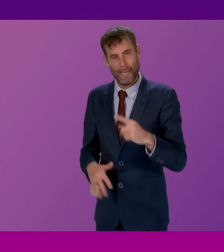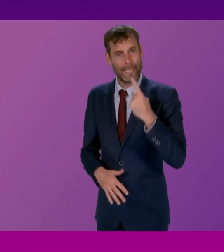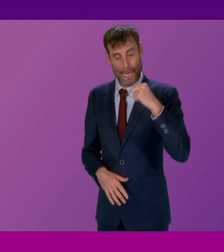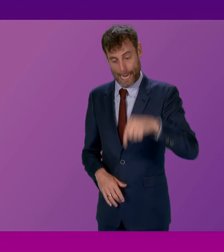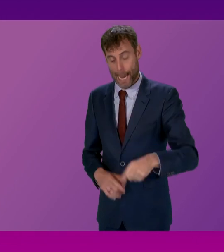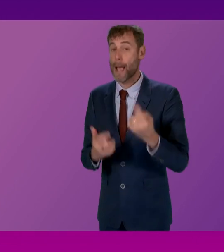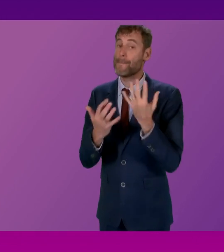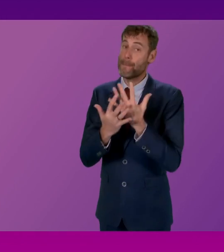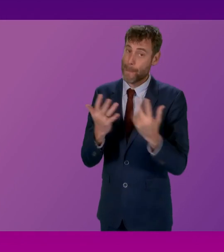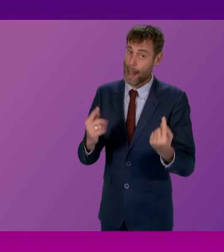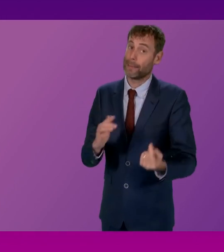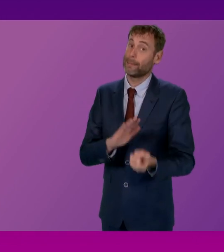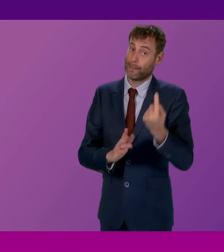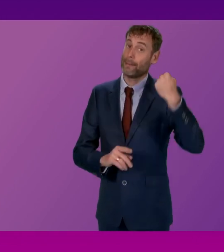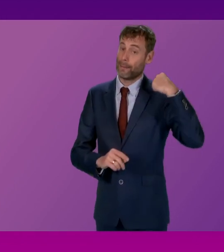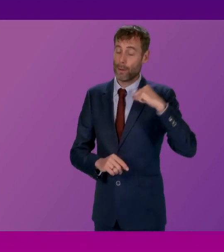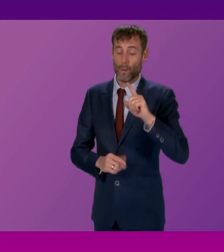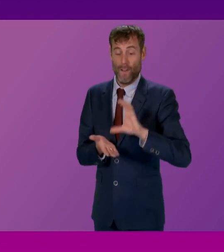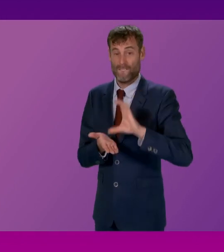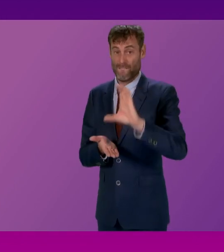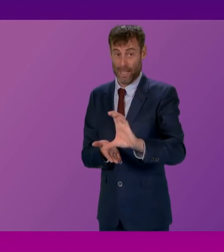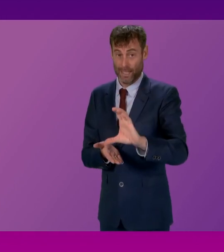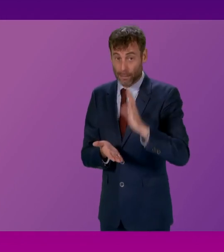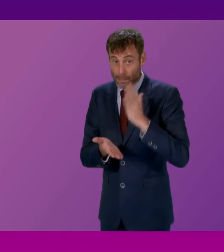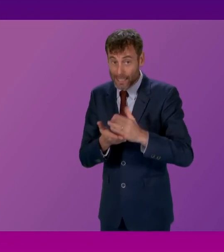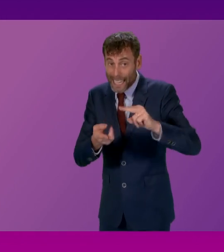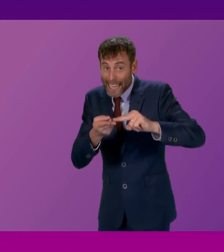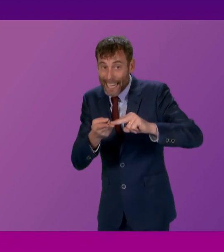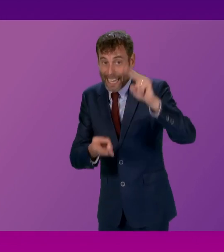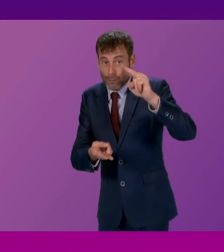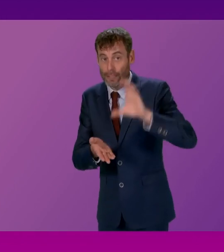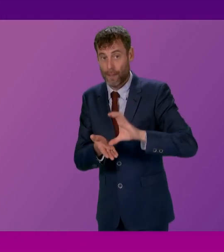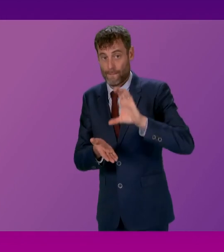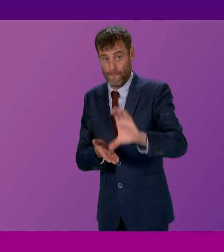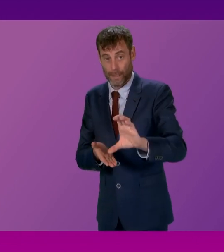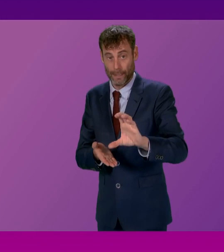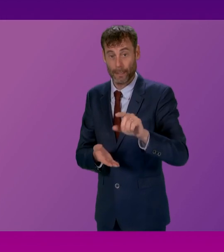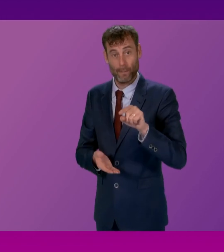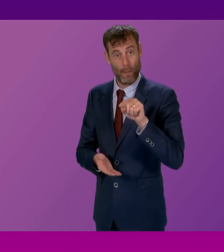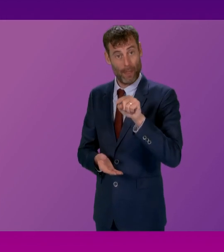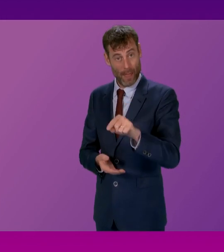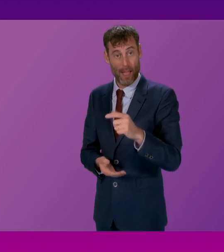weeks that we have provided an increase to Police Scotland’s revenue budget in this financial year.